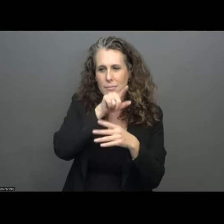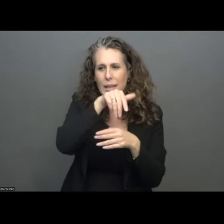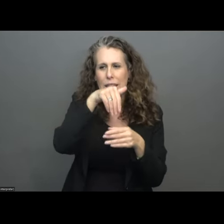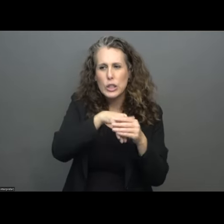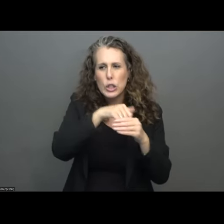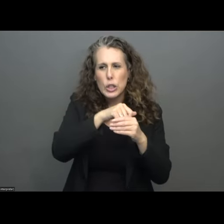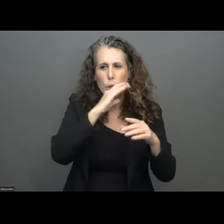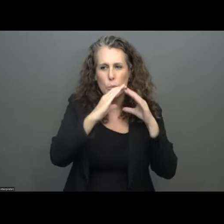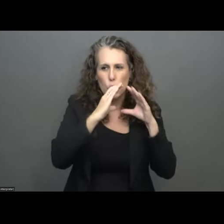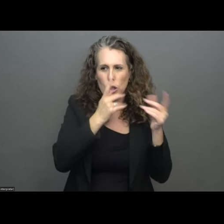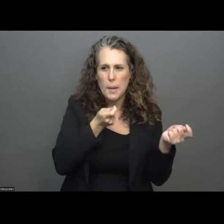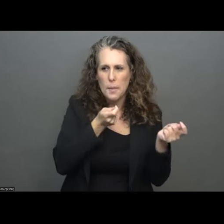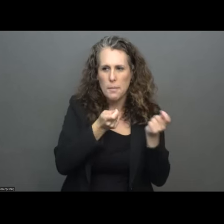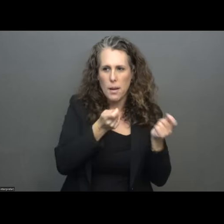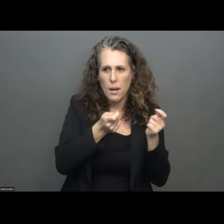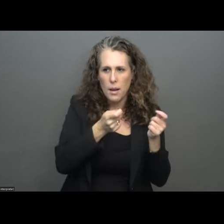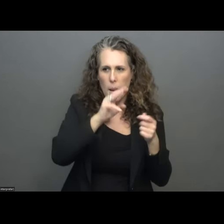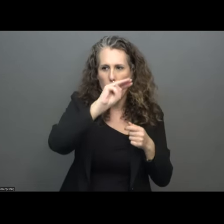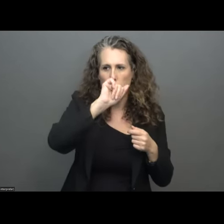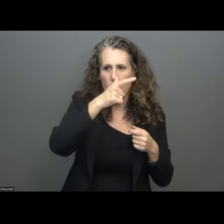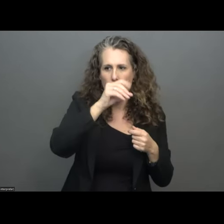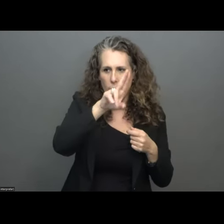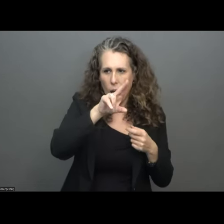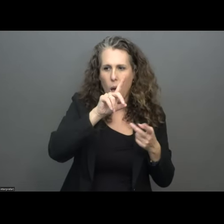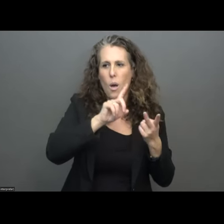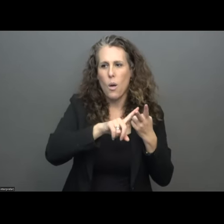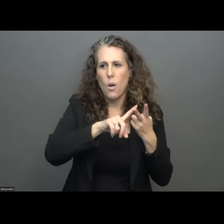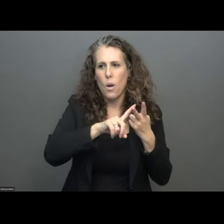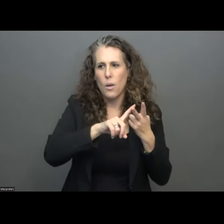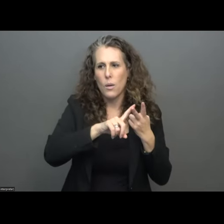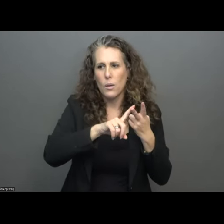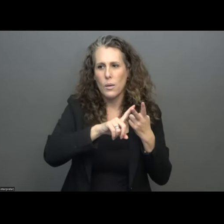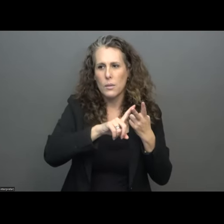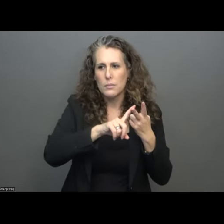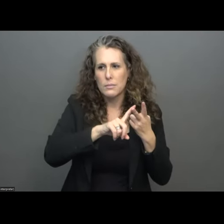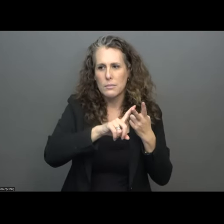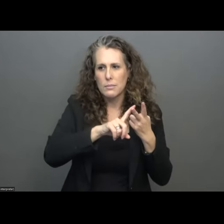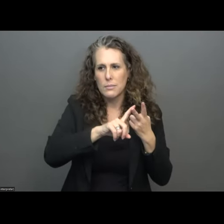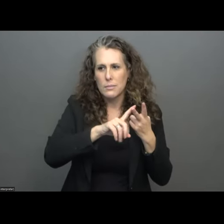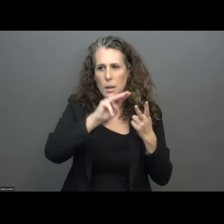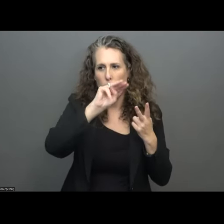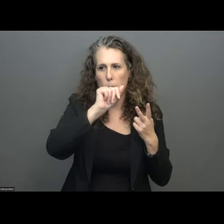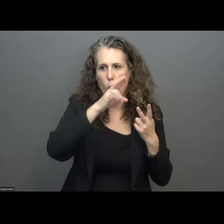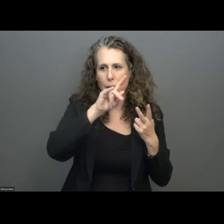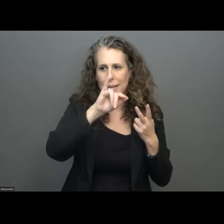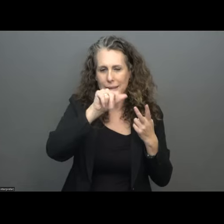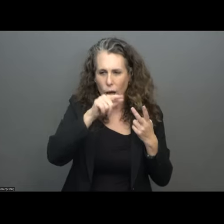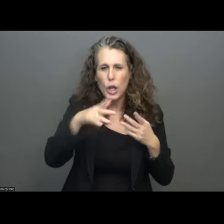and Miriam Kane. 14:05:08 Human Resources manager at Hotel